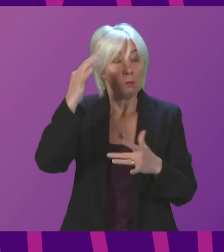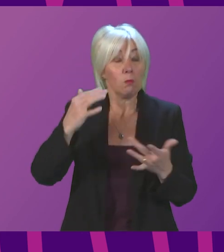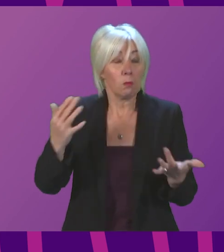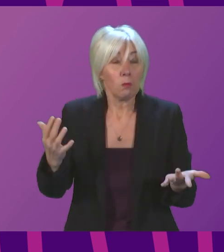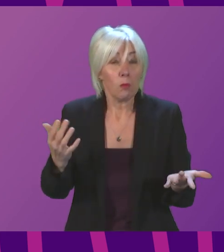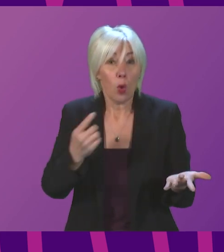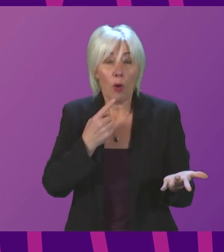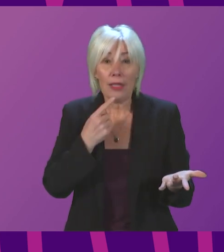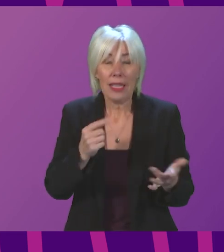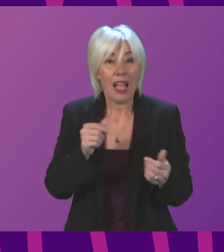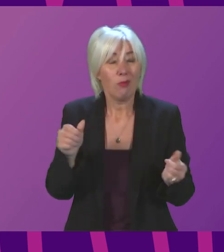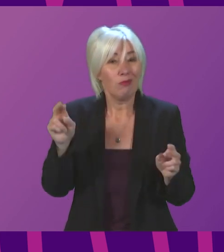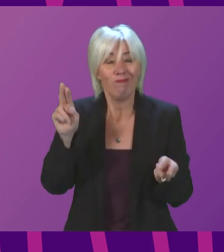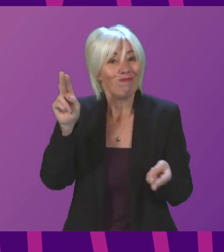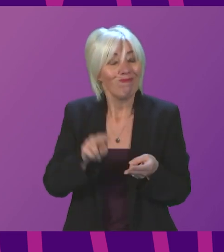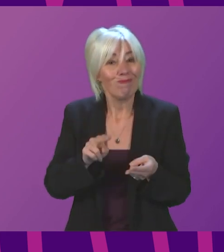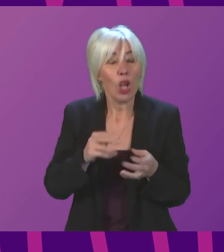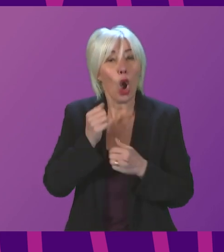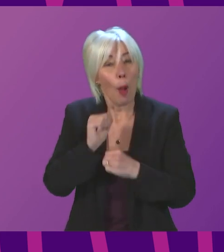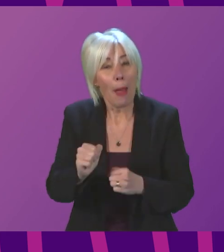the energy sector—the lack of UK Government investment in, and commitment to, carbon capture